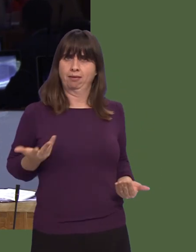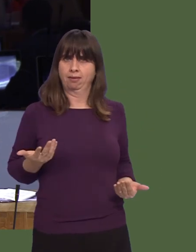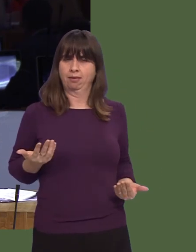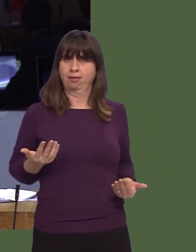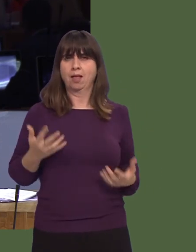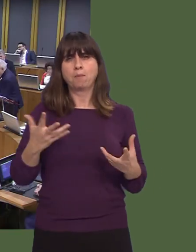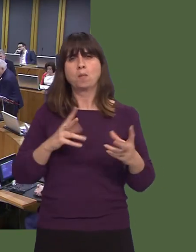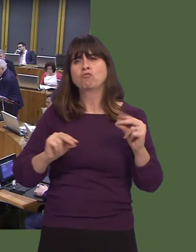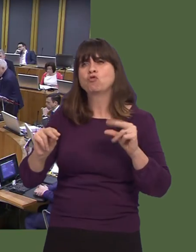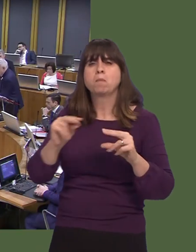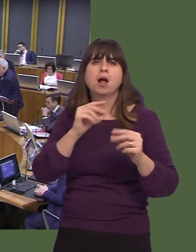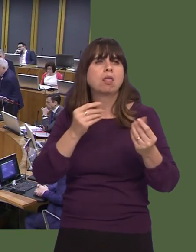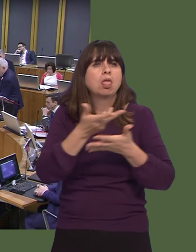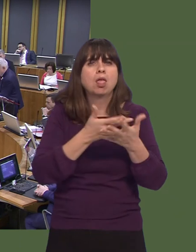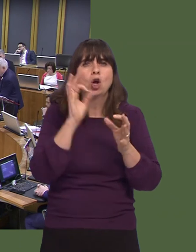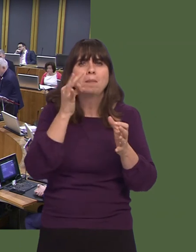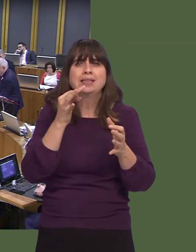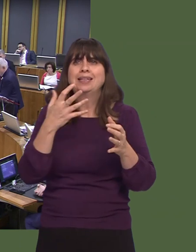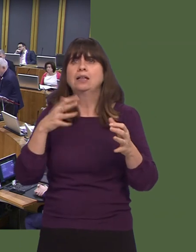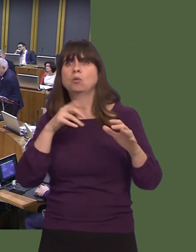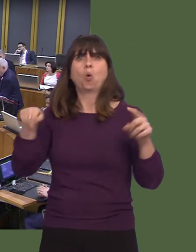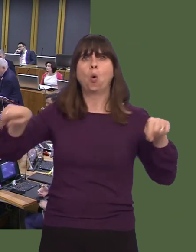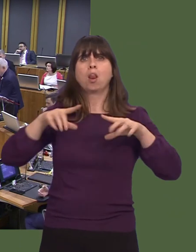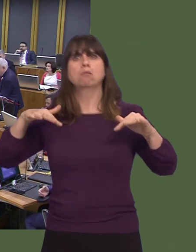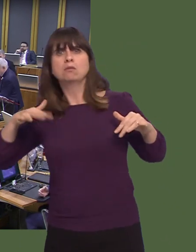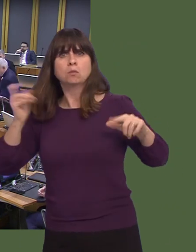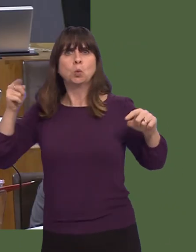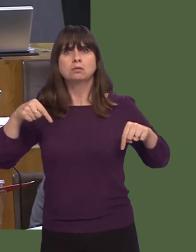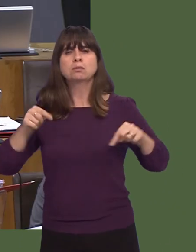Carwyn Jones AM: Unwaith y bydd y fframwaith wedi cael ei gytuno, fe ddywedwn ni, wrth